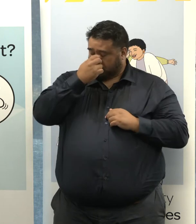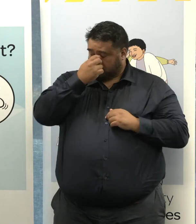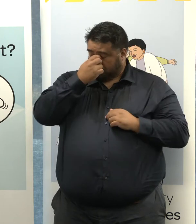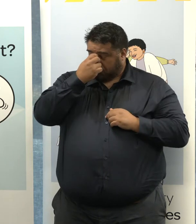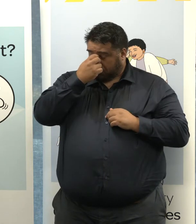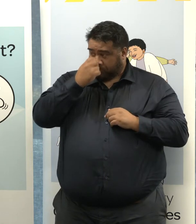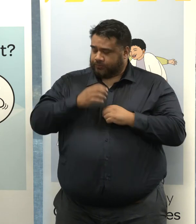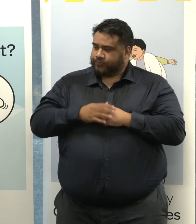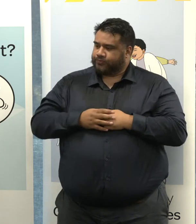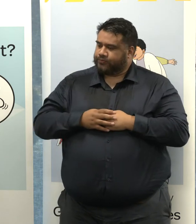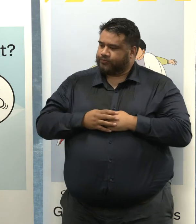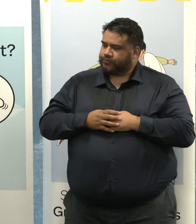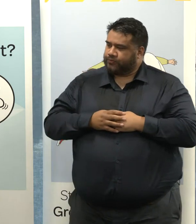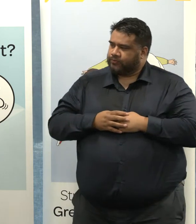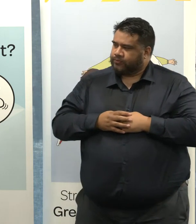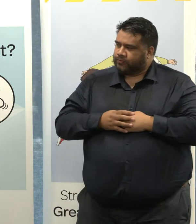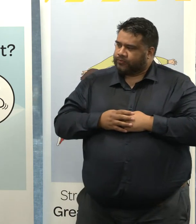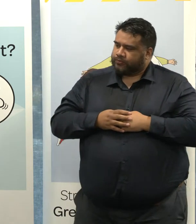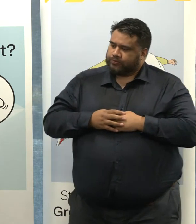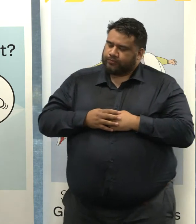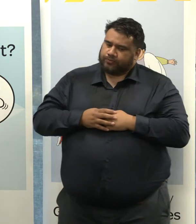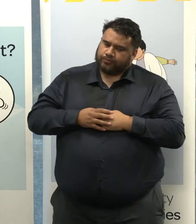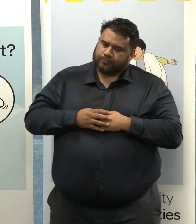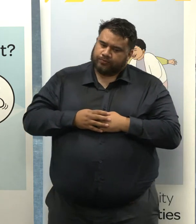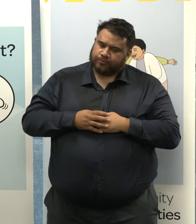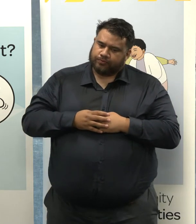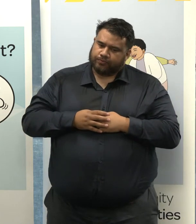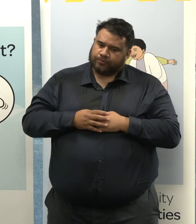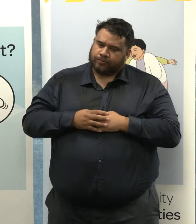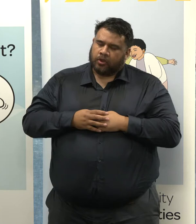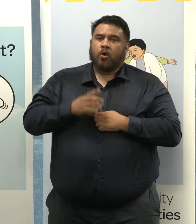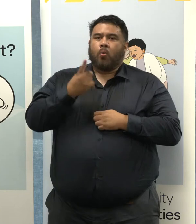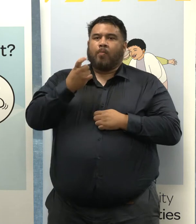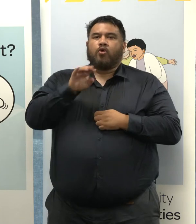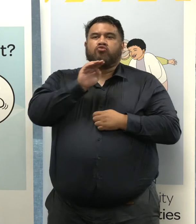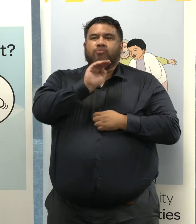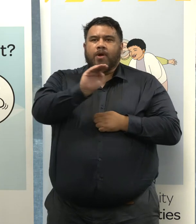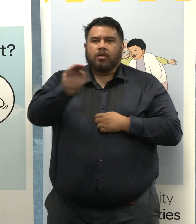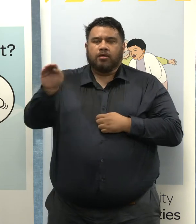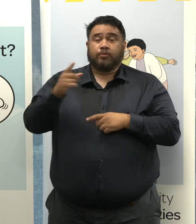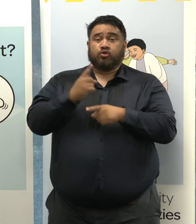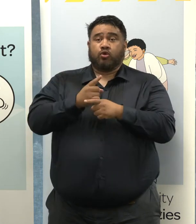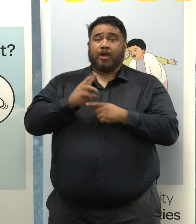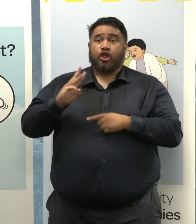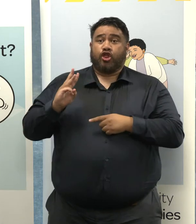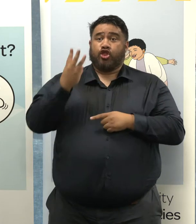patience, as a patient, and be